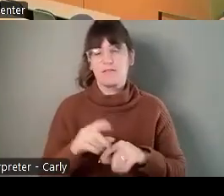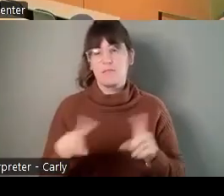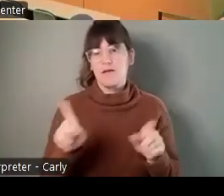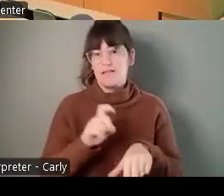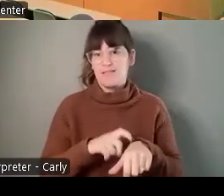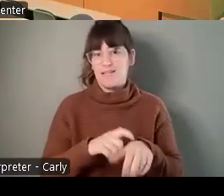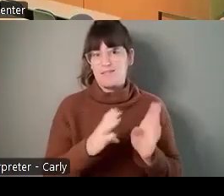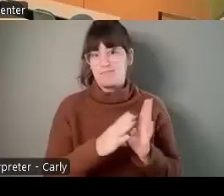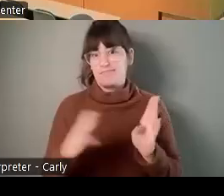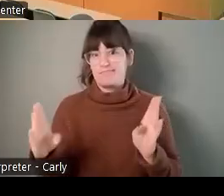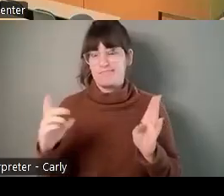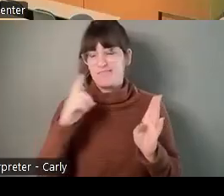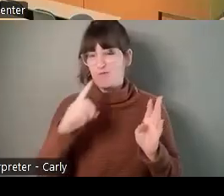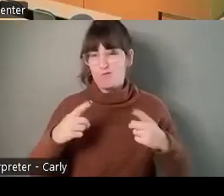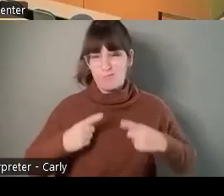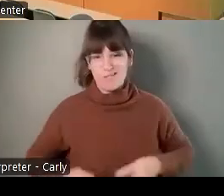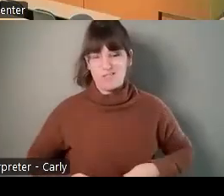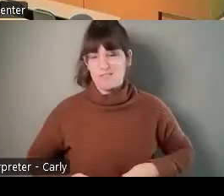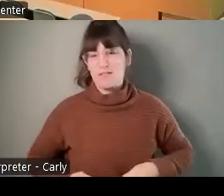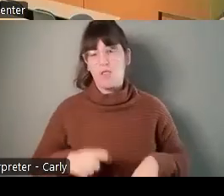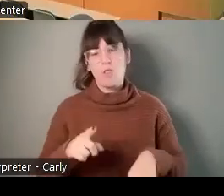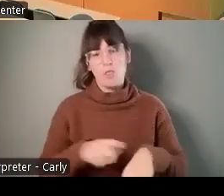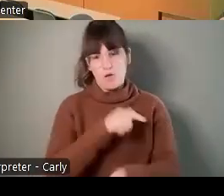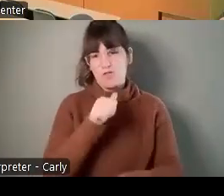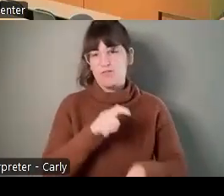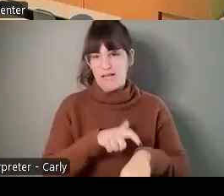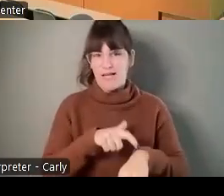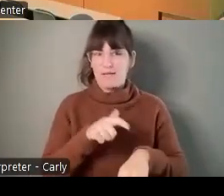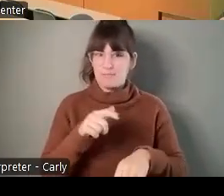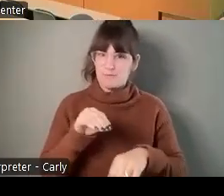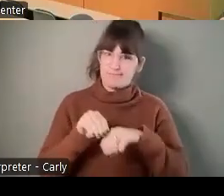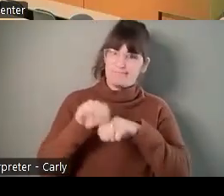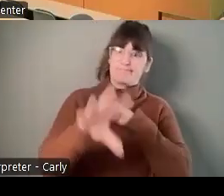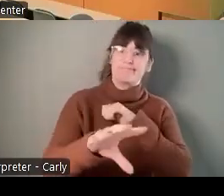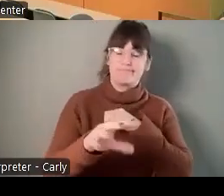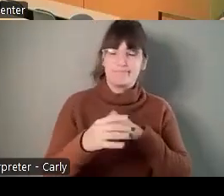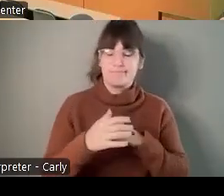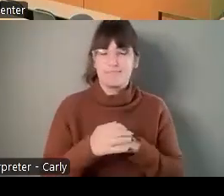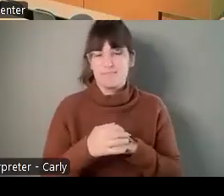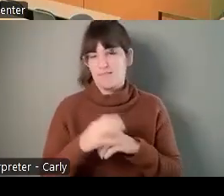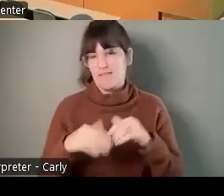response for depression is longer than what we're dealing with here. So, we really just we but we